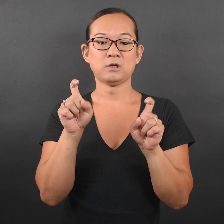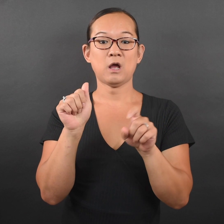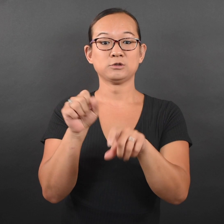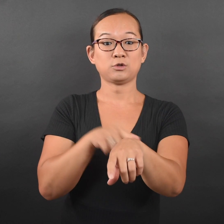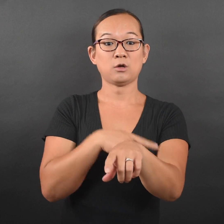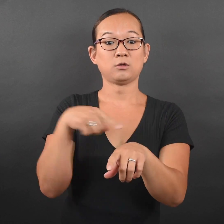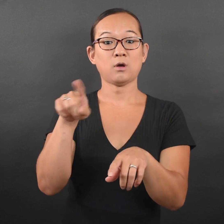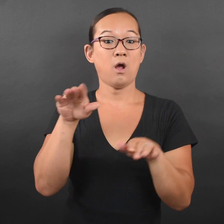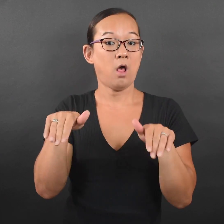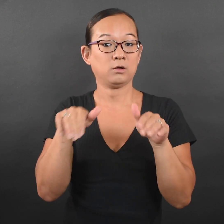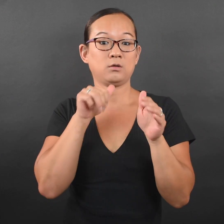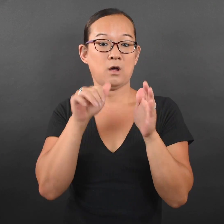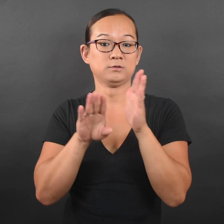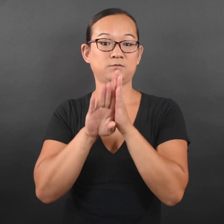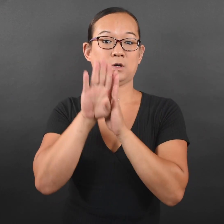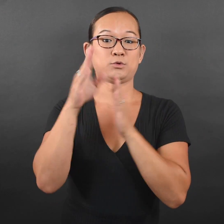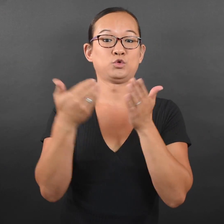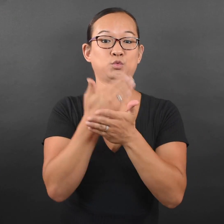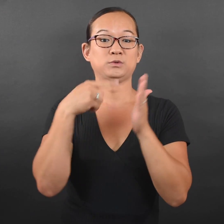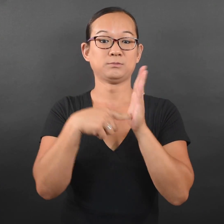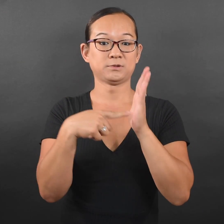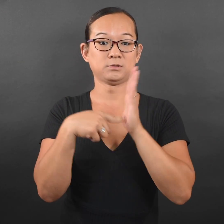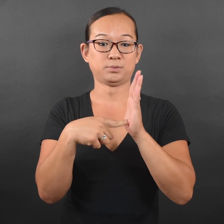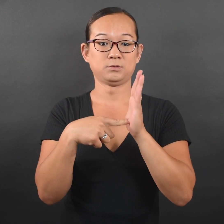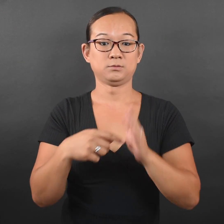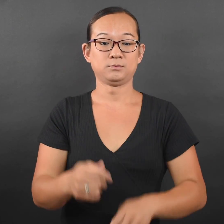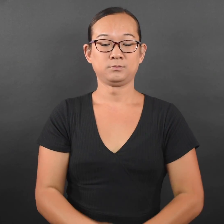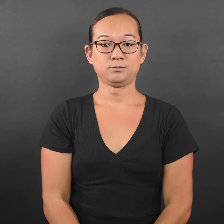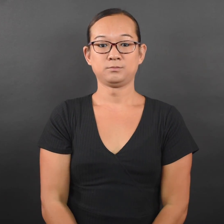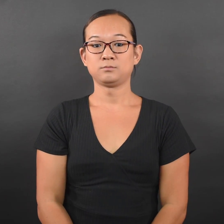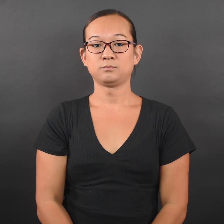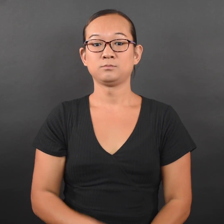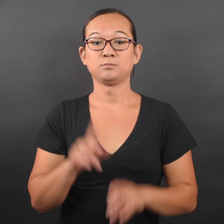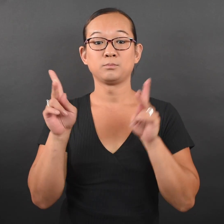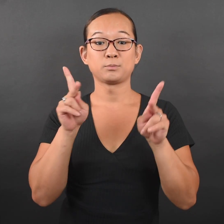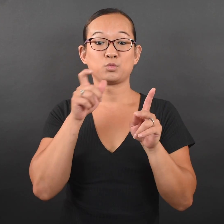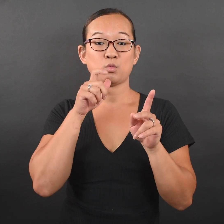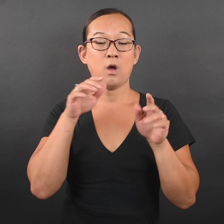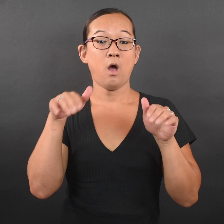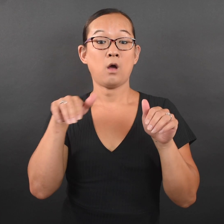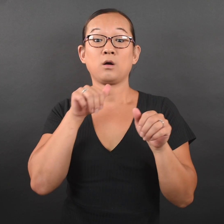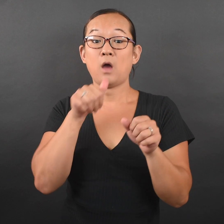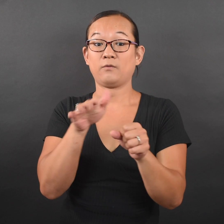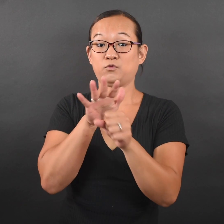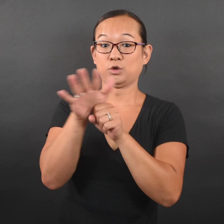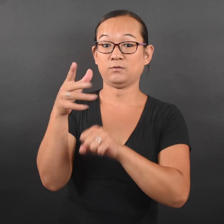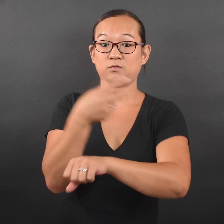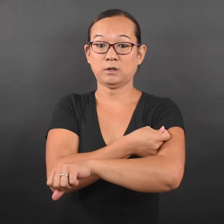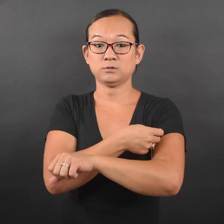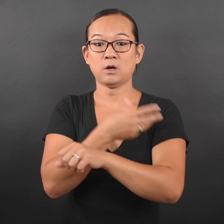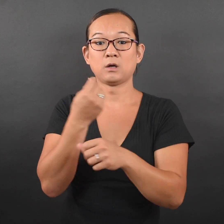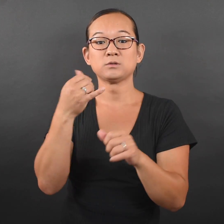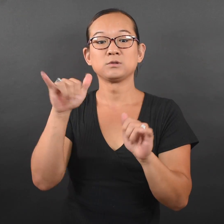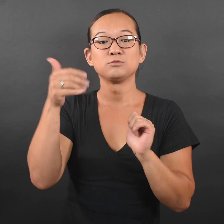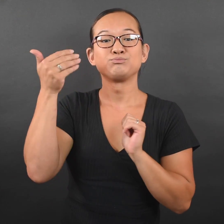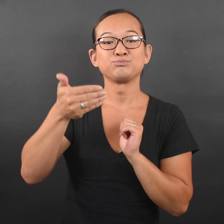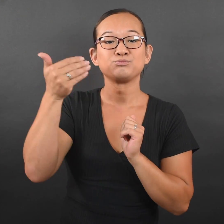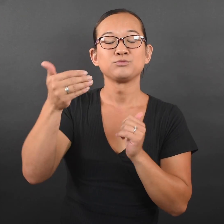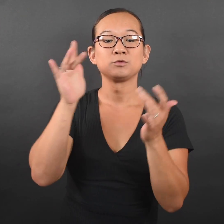as long as they do not develop new symptoms. ● People who are not fully vaccinated and in